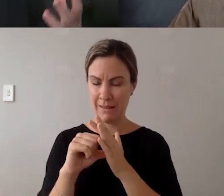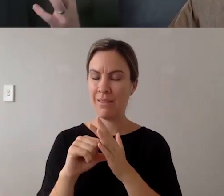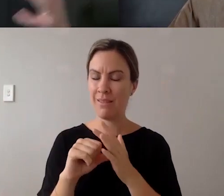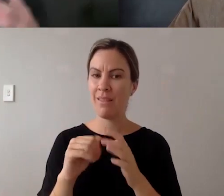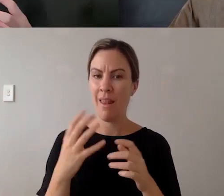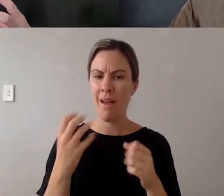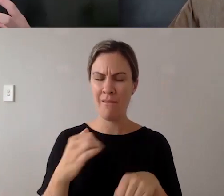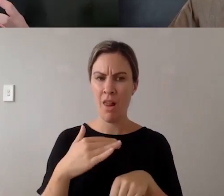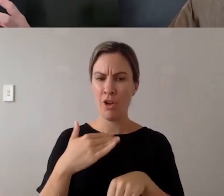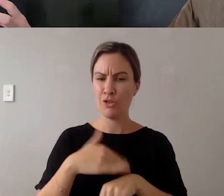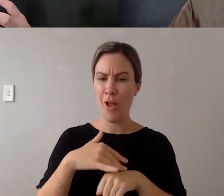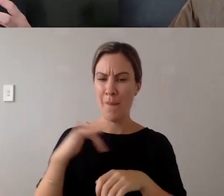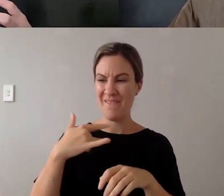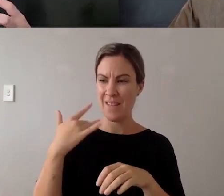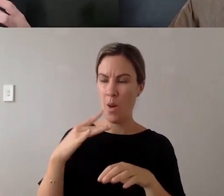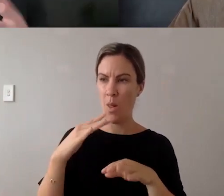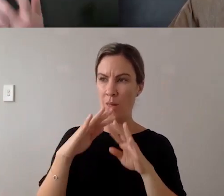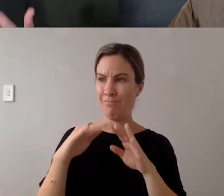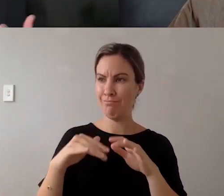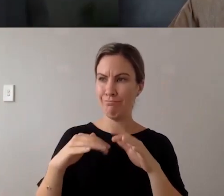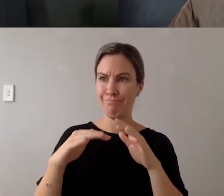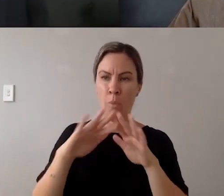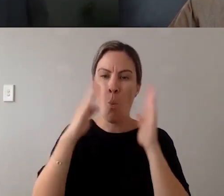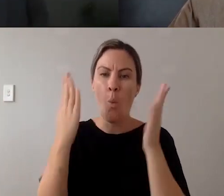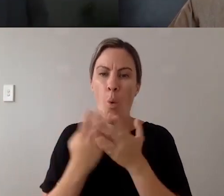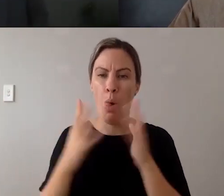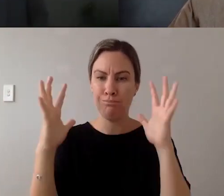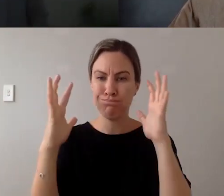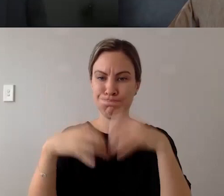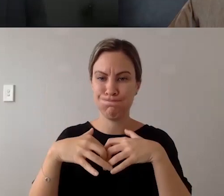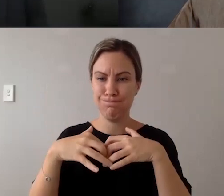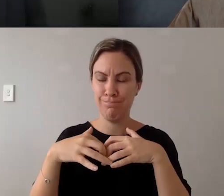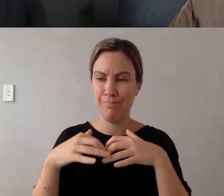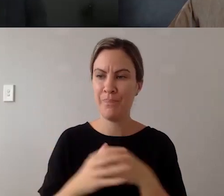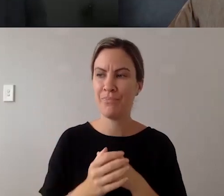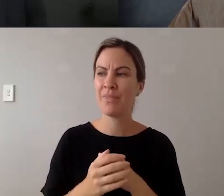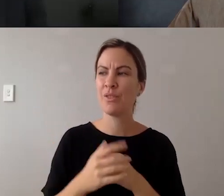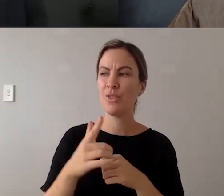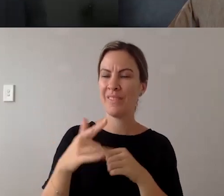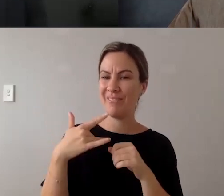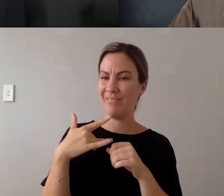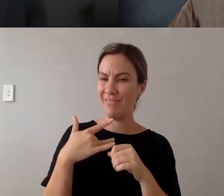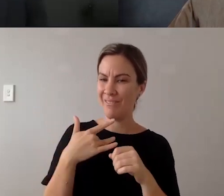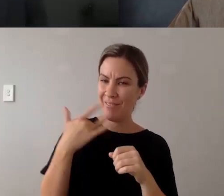going to collapse. What you will find as you start to step into this, though, is that there's a whole bunch of people in your organisation